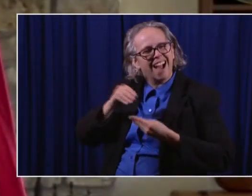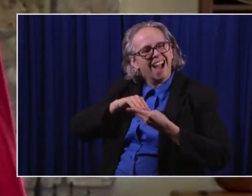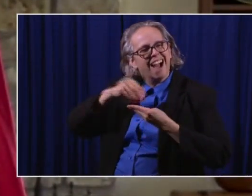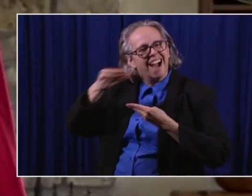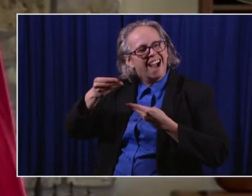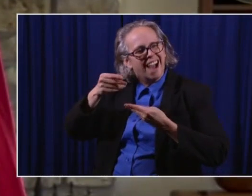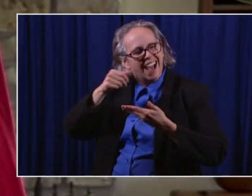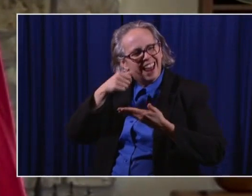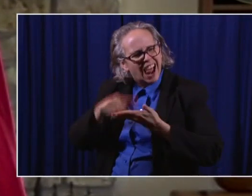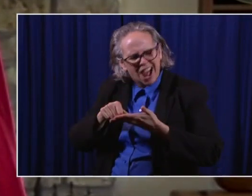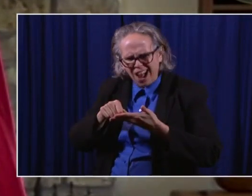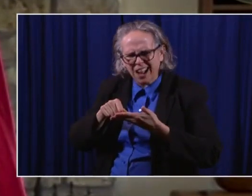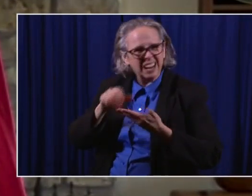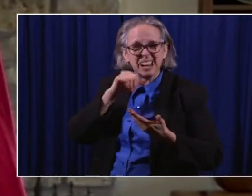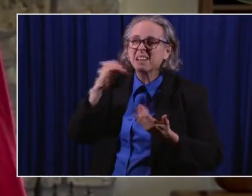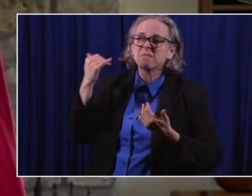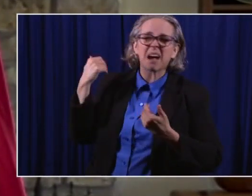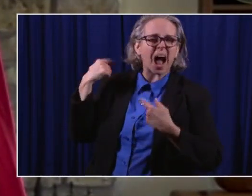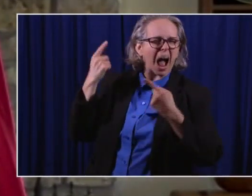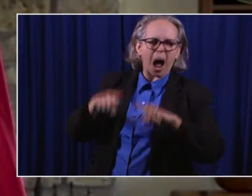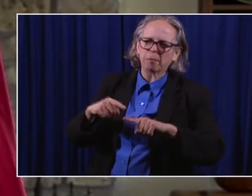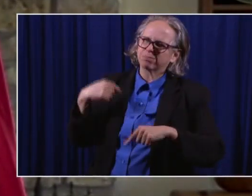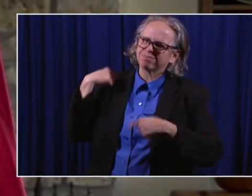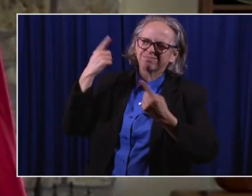PEOPLE LIKE TO GET MAI THEY DON'T GET HANDWRITTEN NOTES R OFTEN.